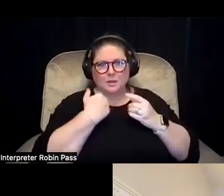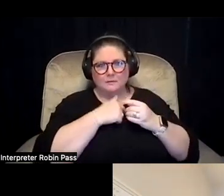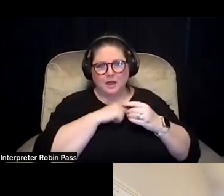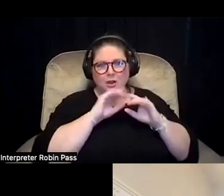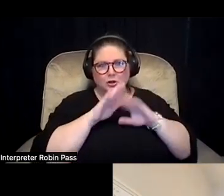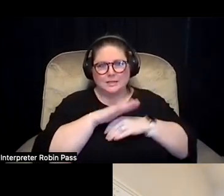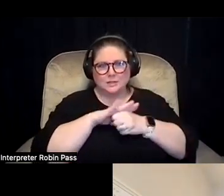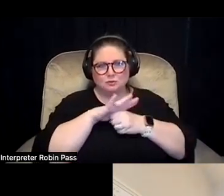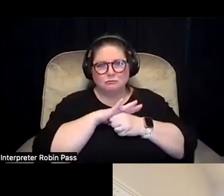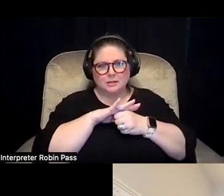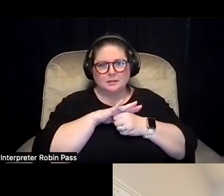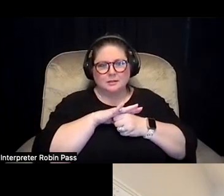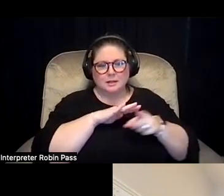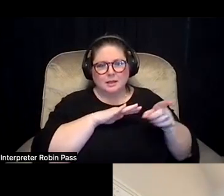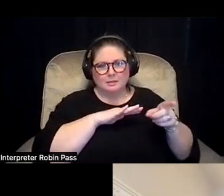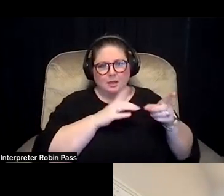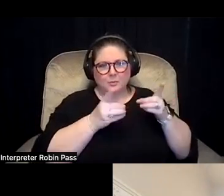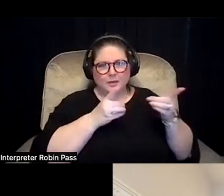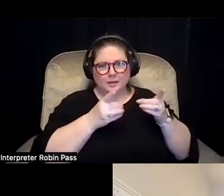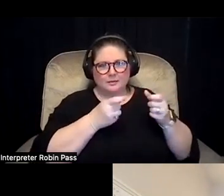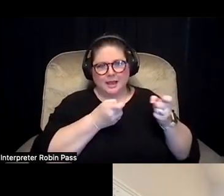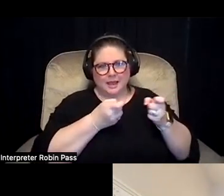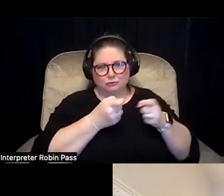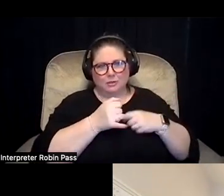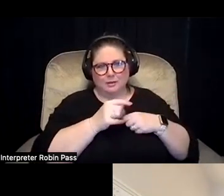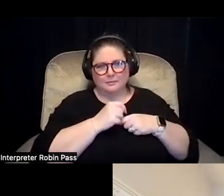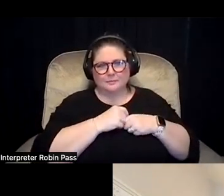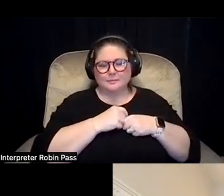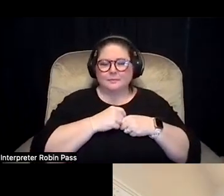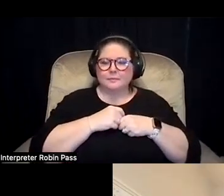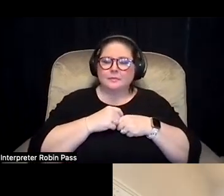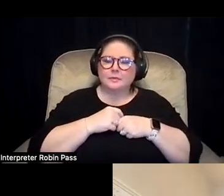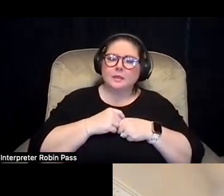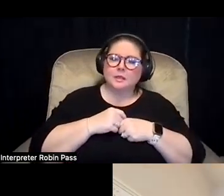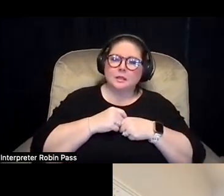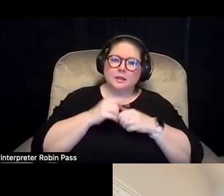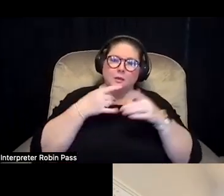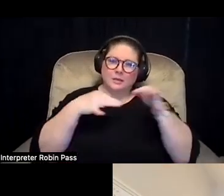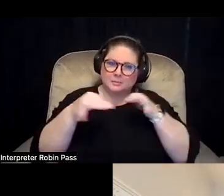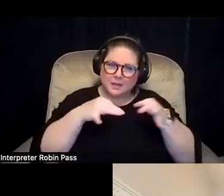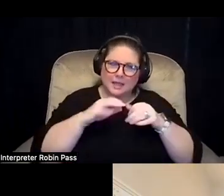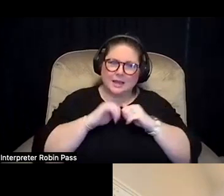and it would be dealt on that level and they would explain how these lessons still comply with um